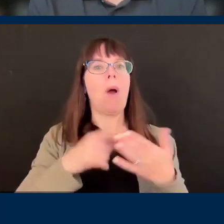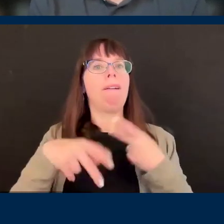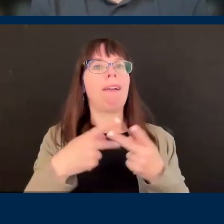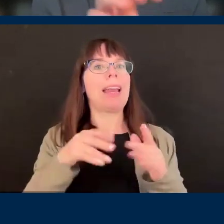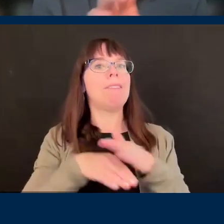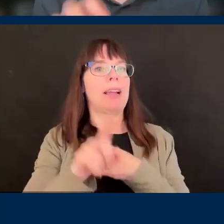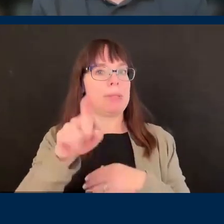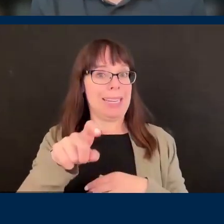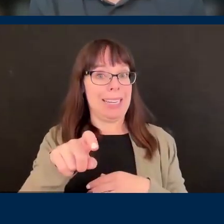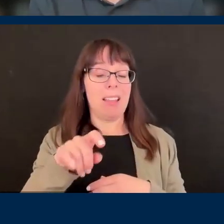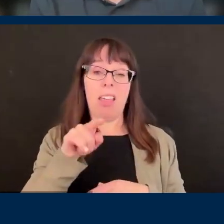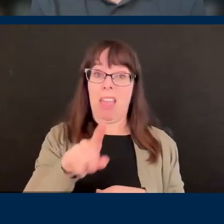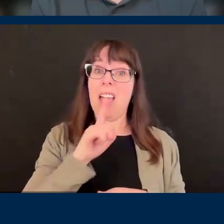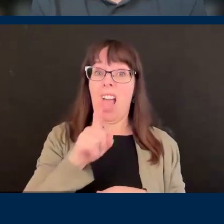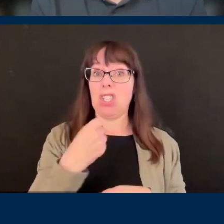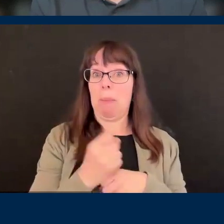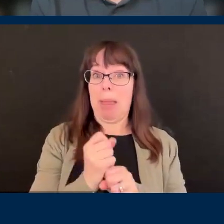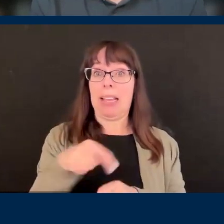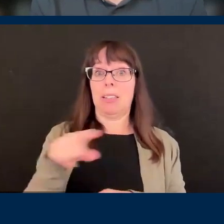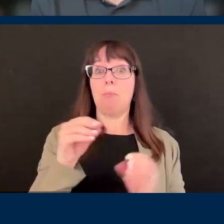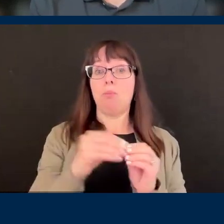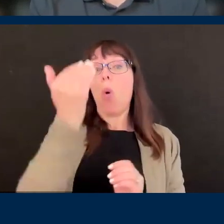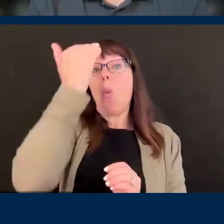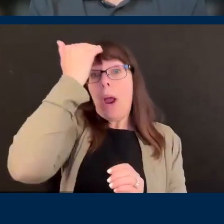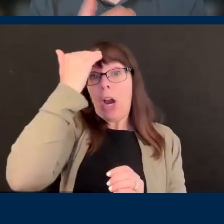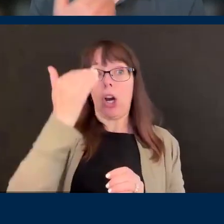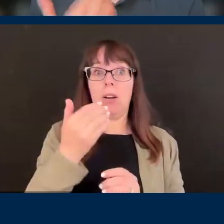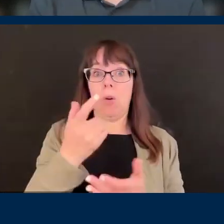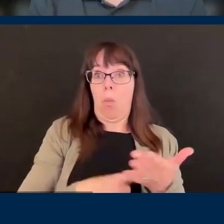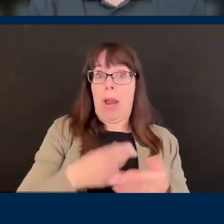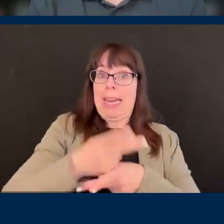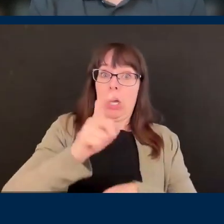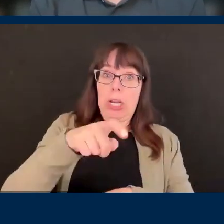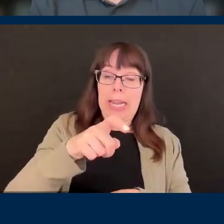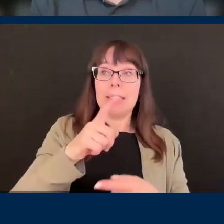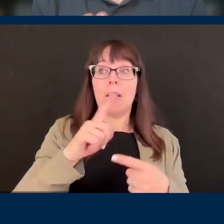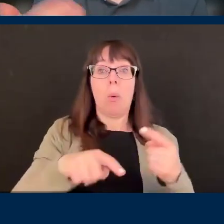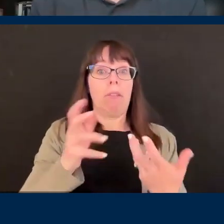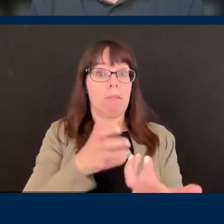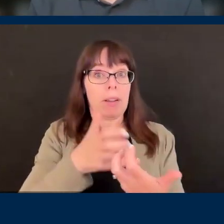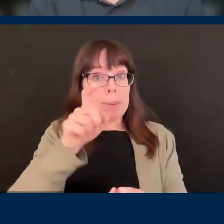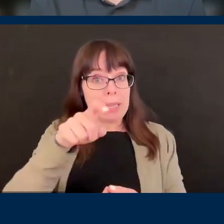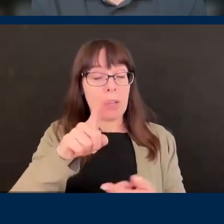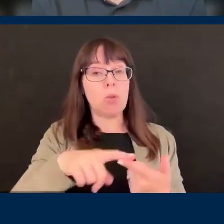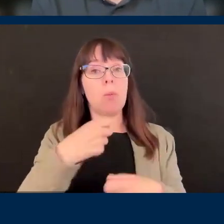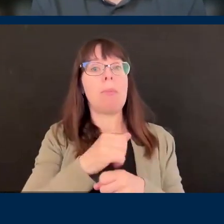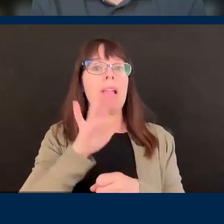This actually makes us to be aware of the care needs the accommodations they required to make that visit more accessible.